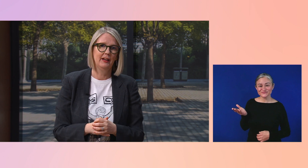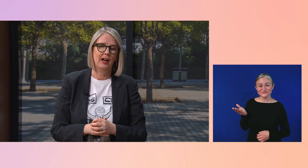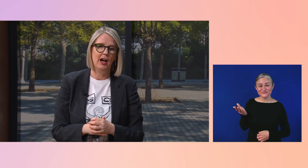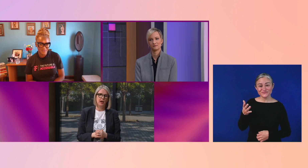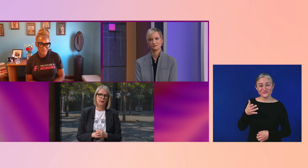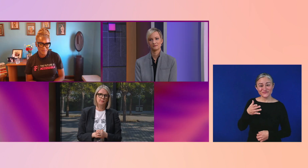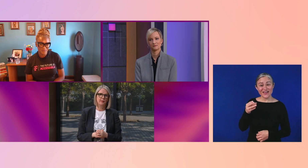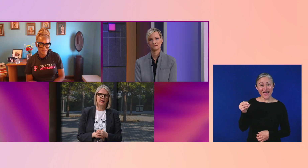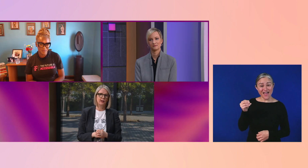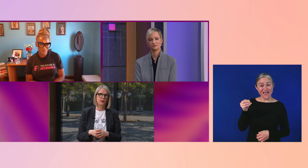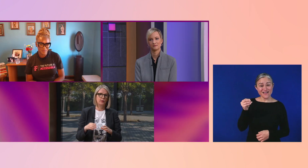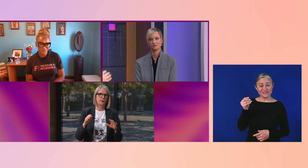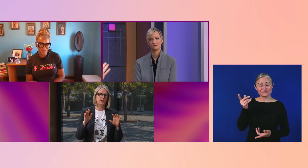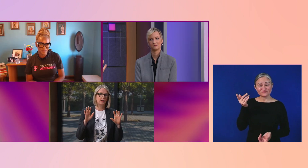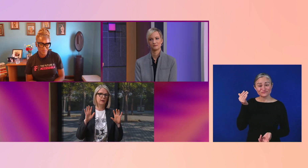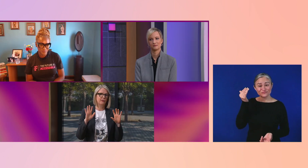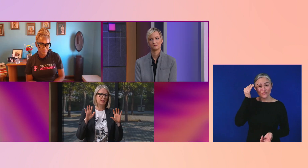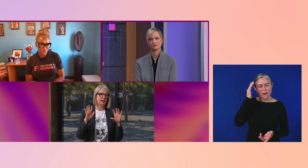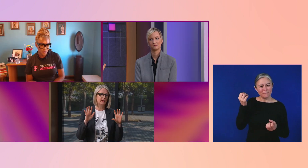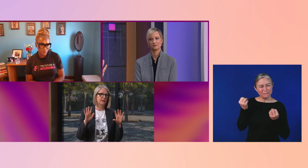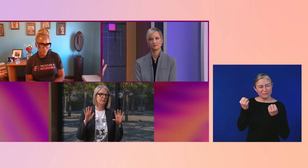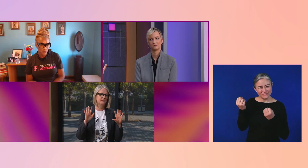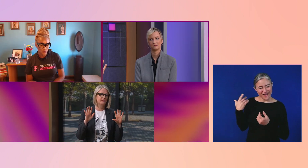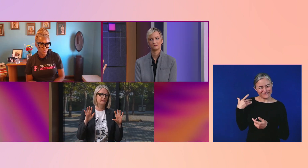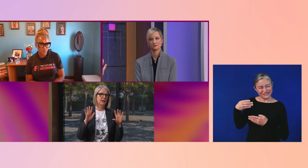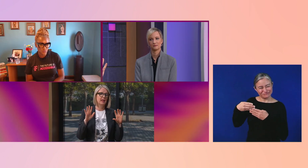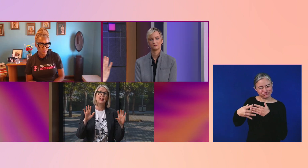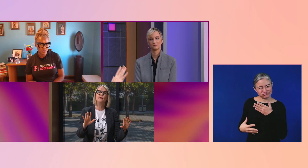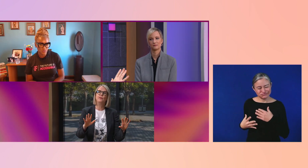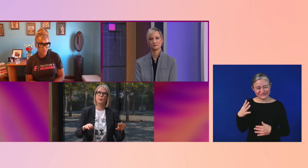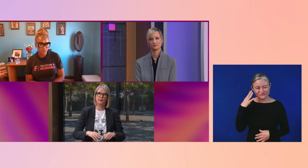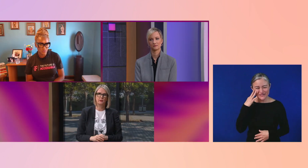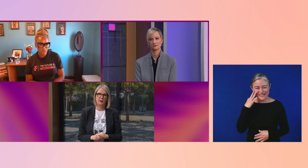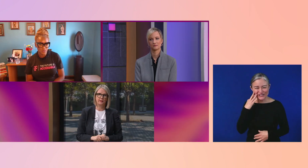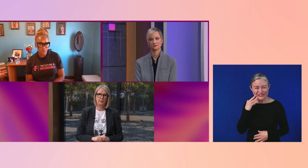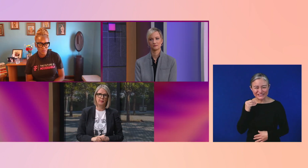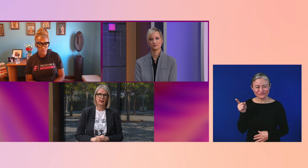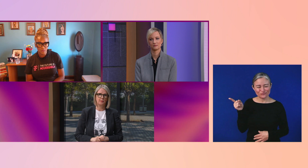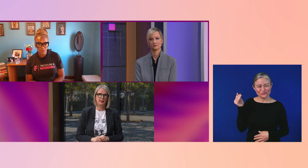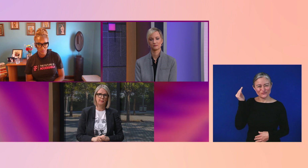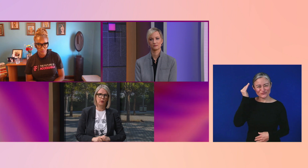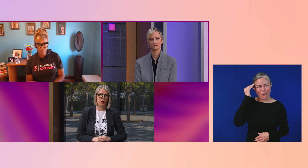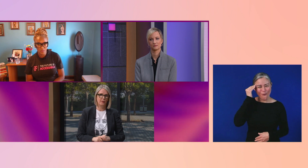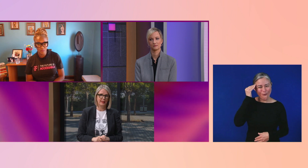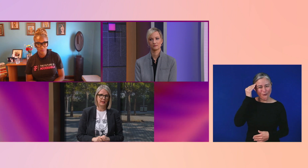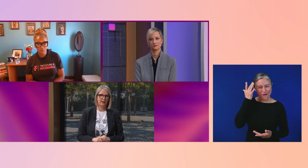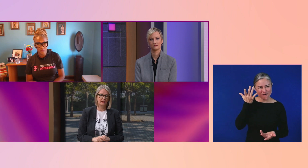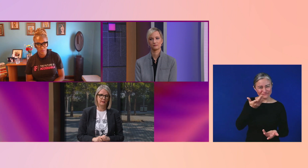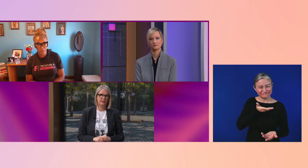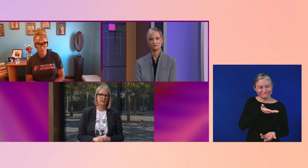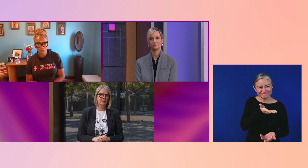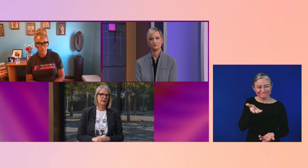I know you all have been influenced by some amazing people over the years.